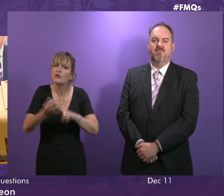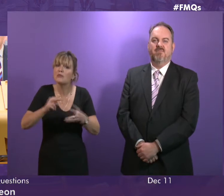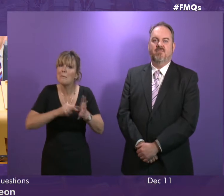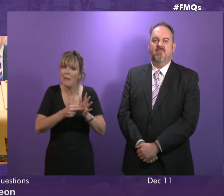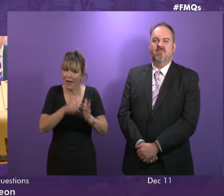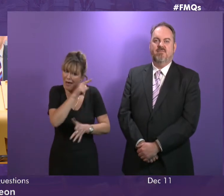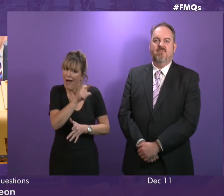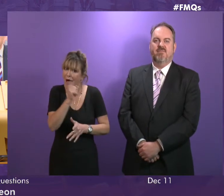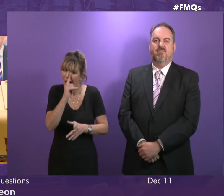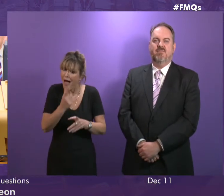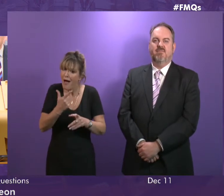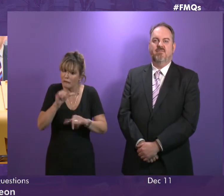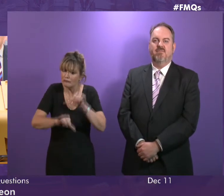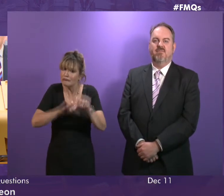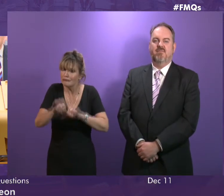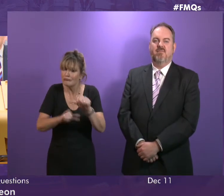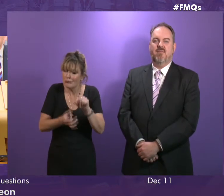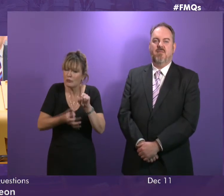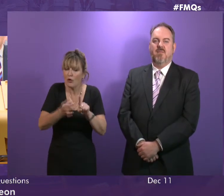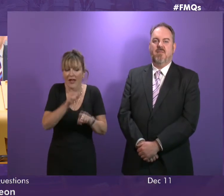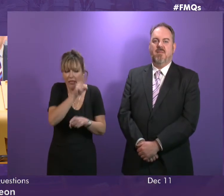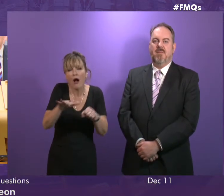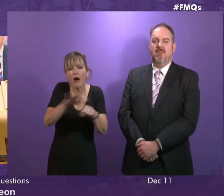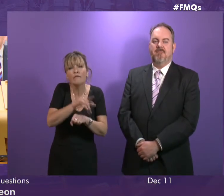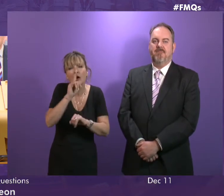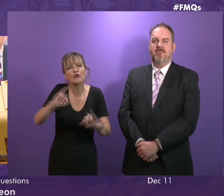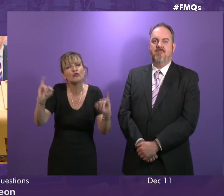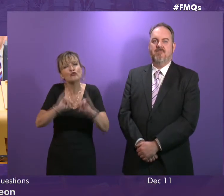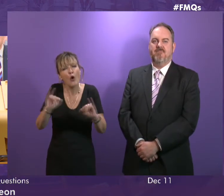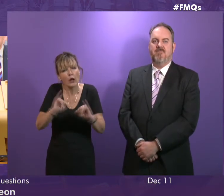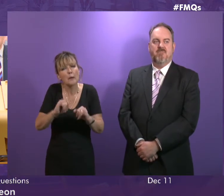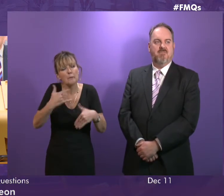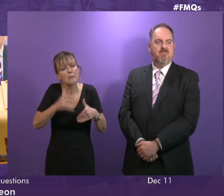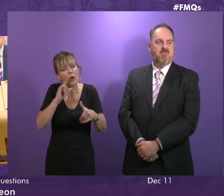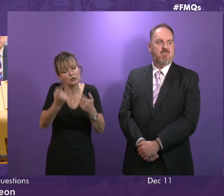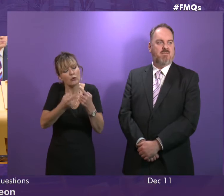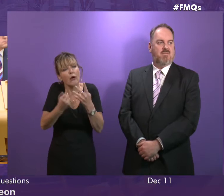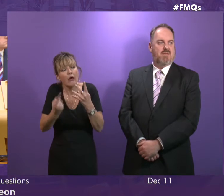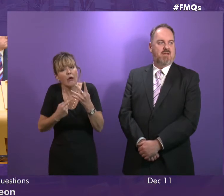who are waiting for appointments for chronic pain as well as for other conditions. To reduce